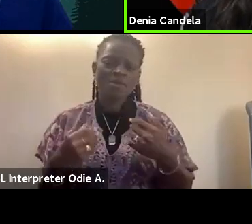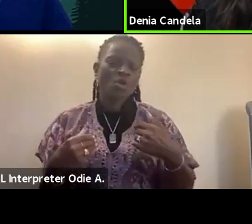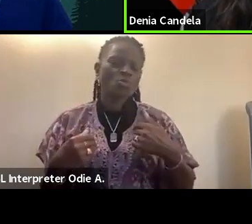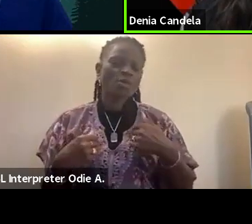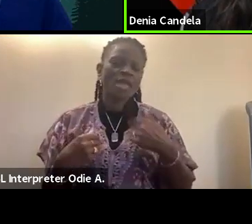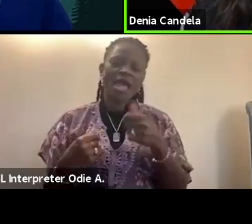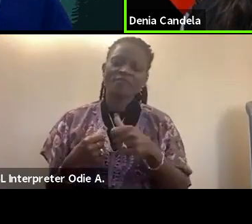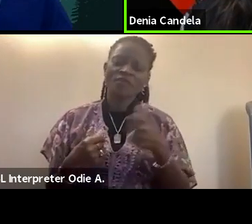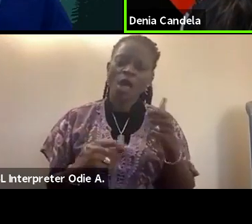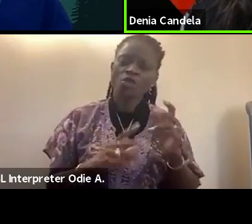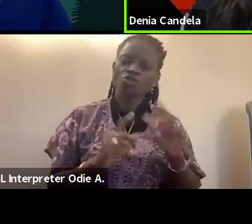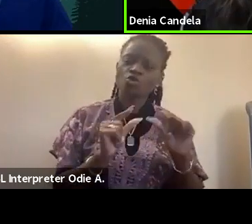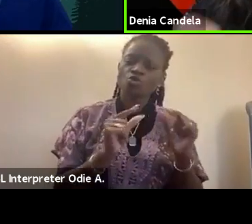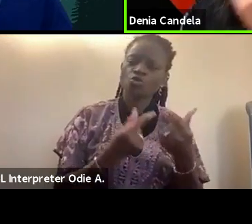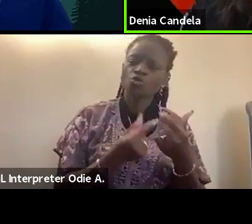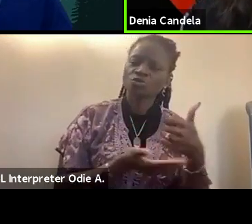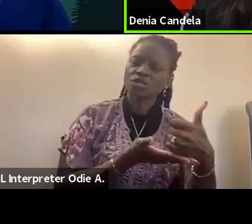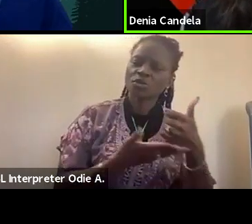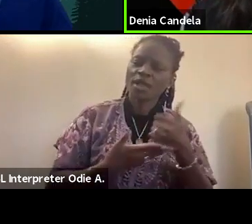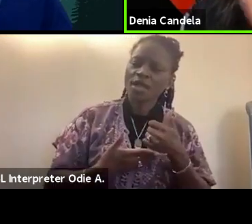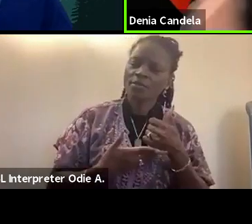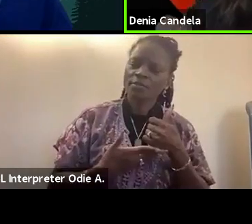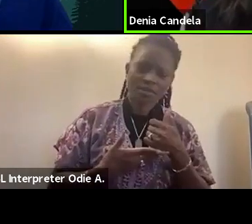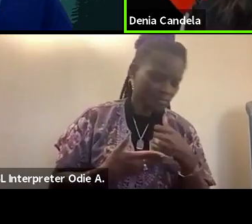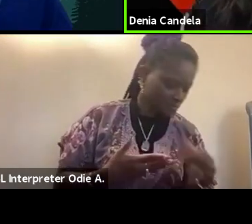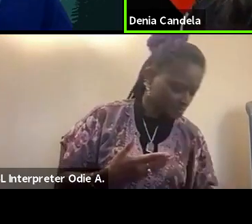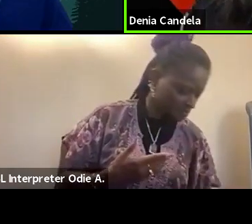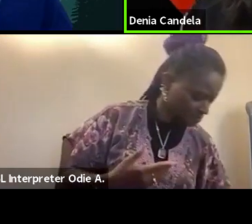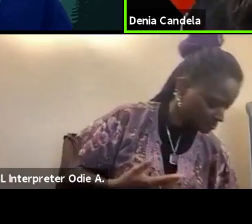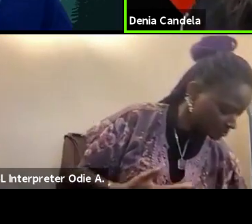on areas of need through something called chat labs or